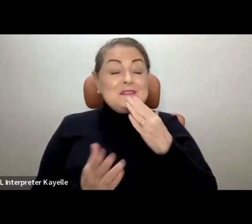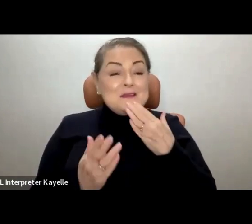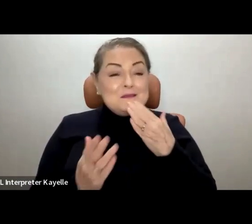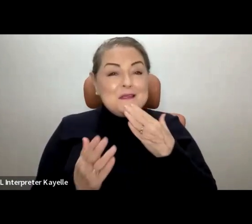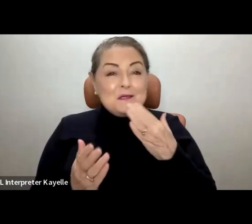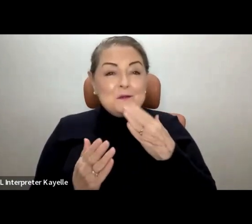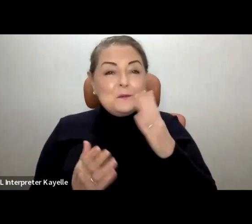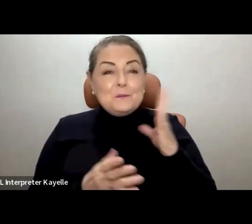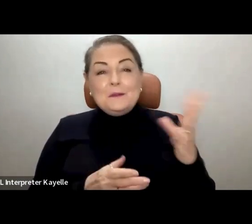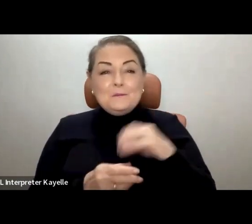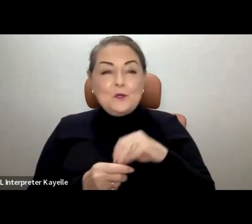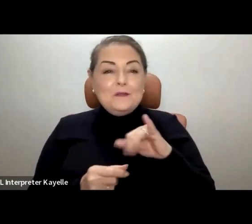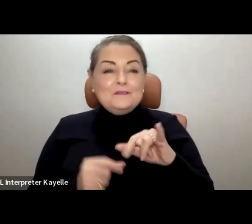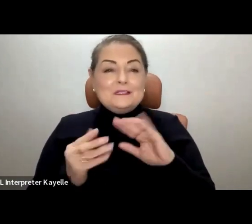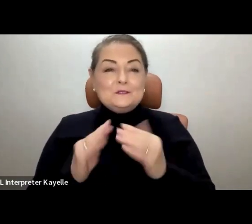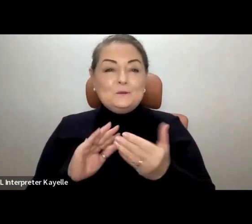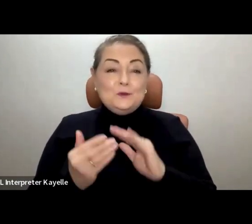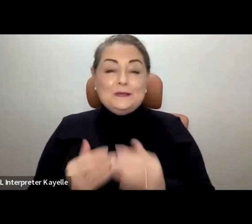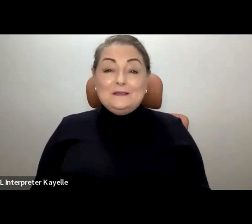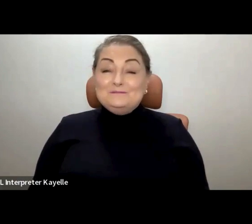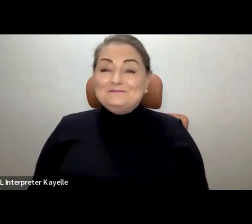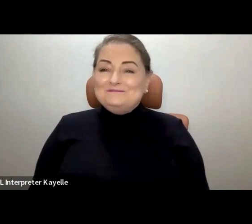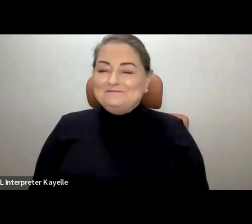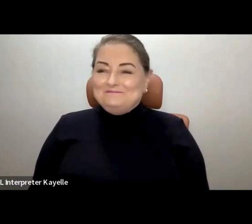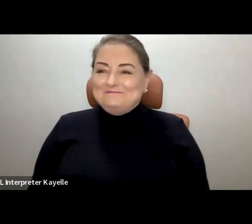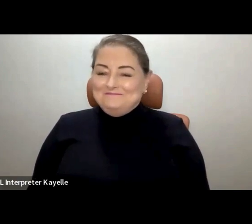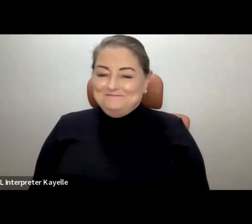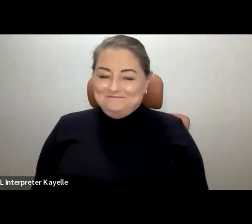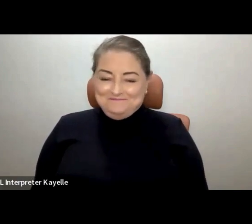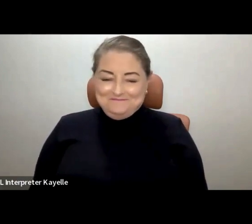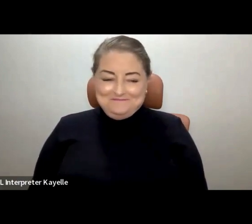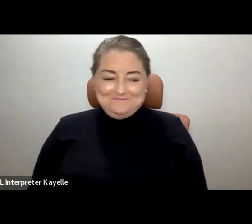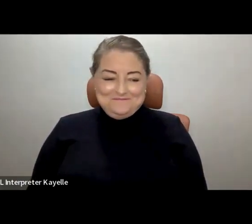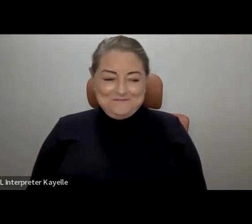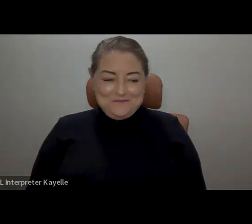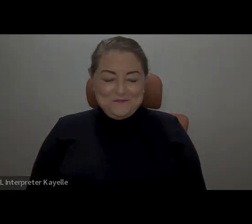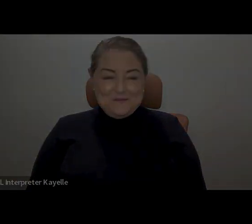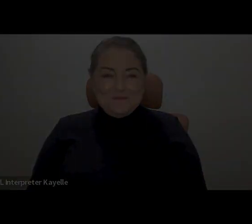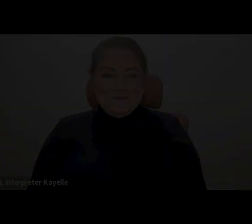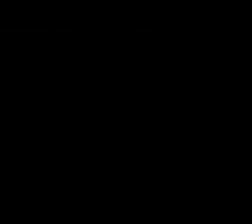part of this community. Let me share.